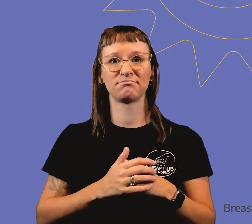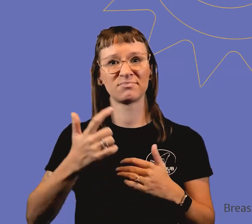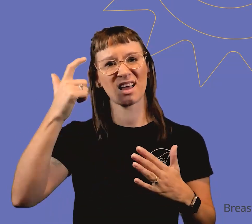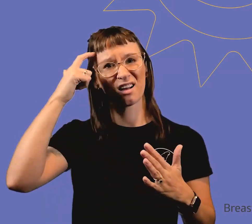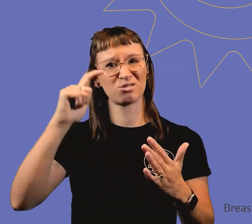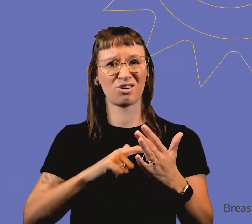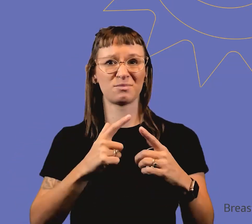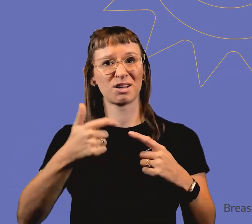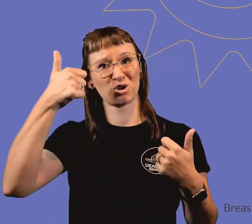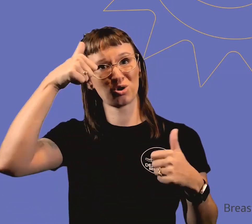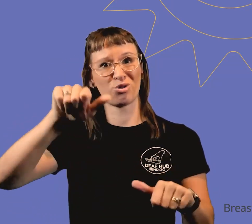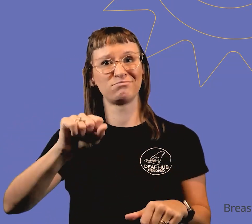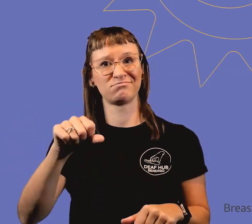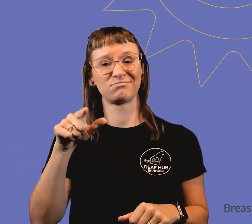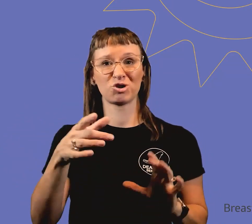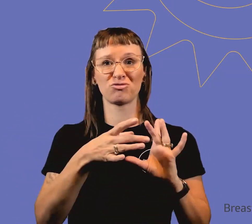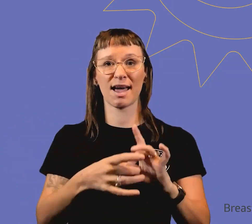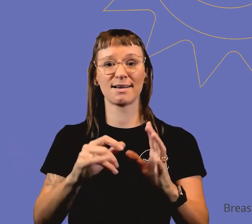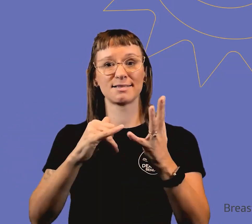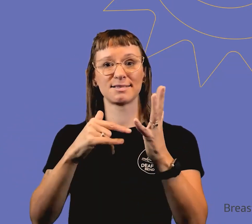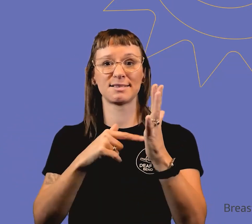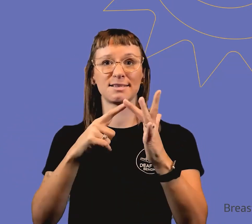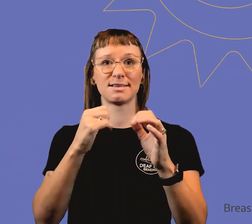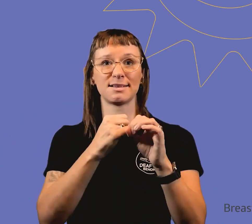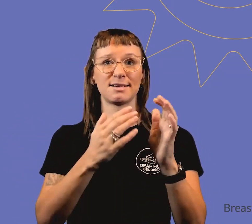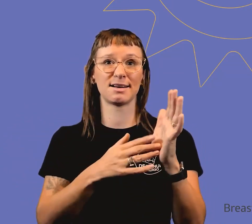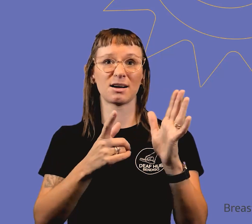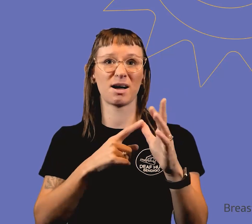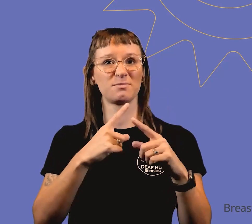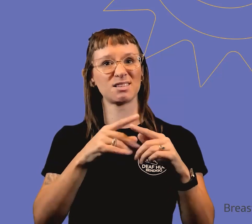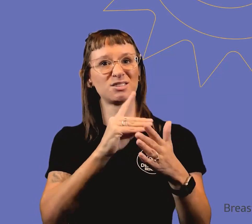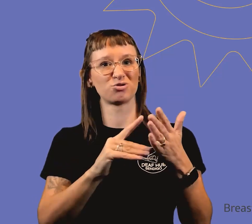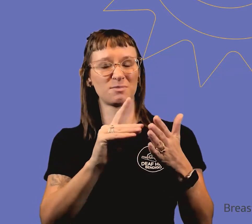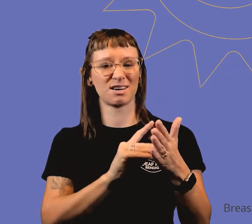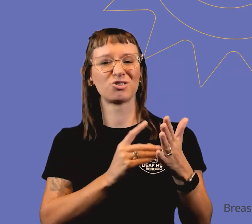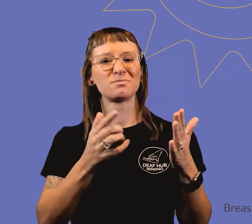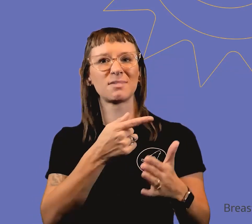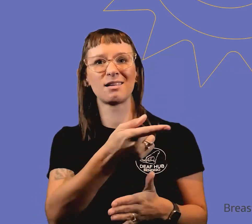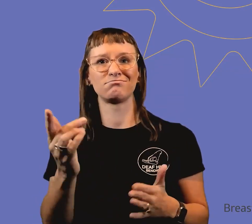It is acknowledged and recognized that due to stigma and discrimination this community